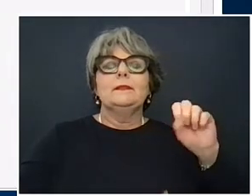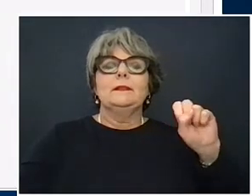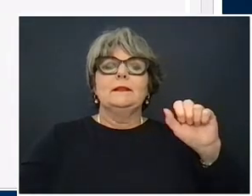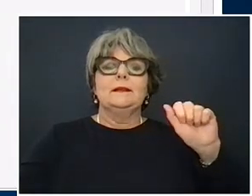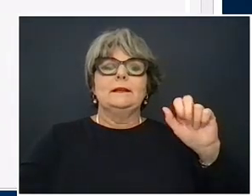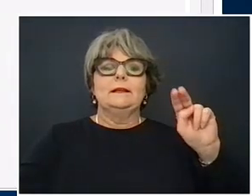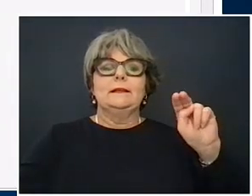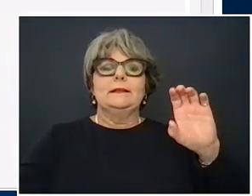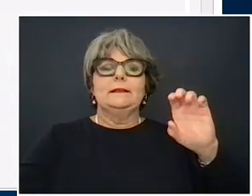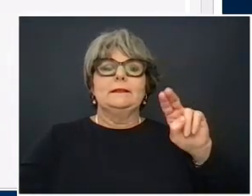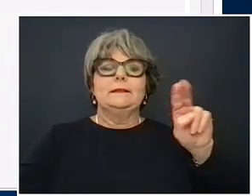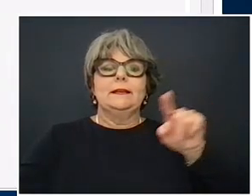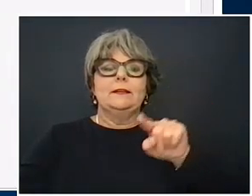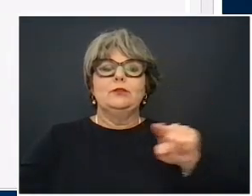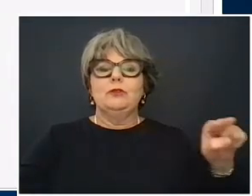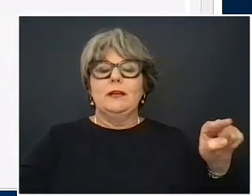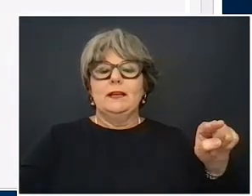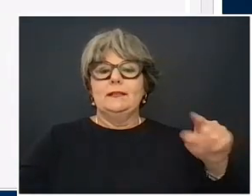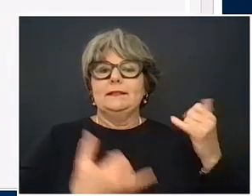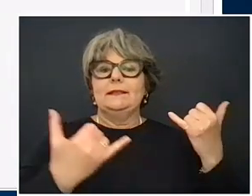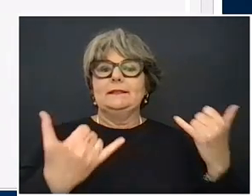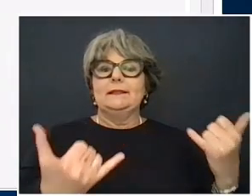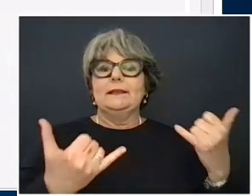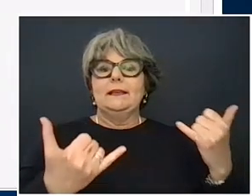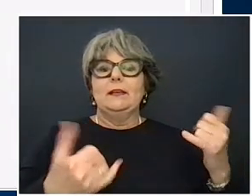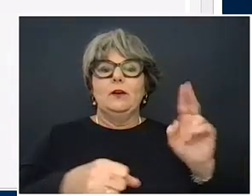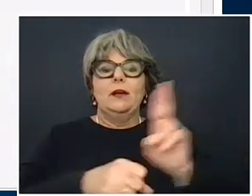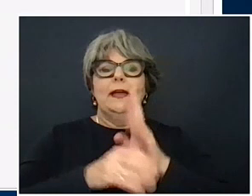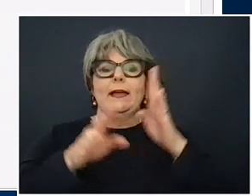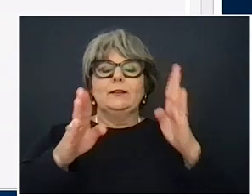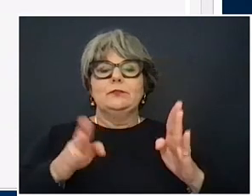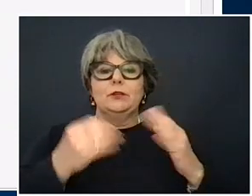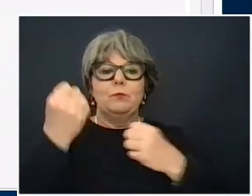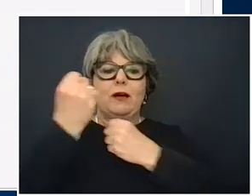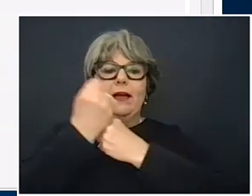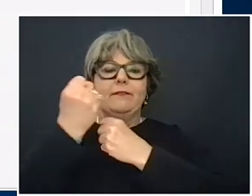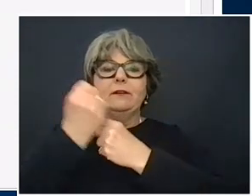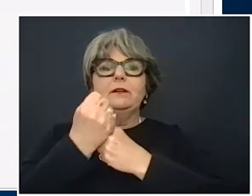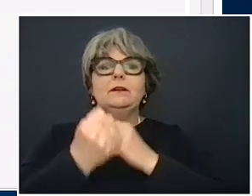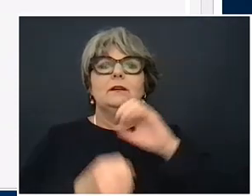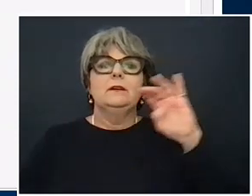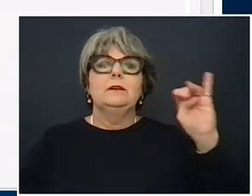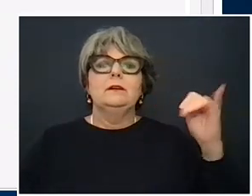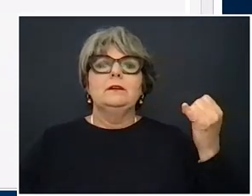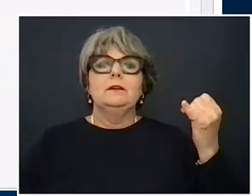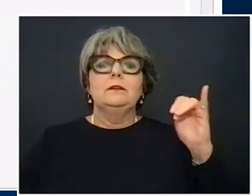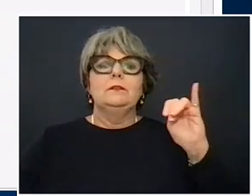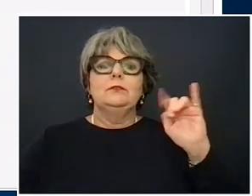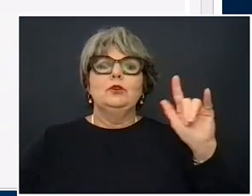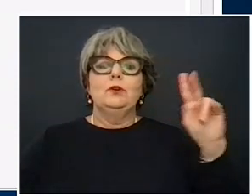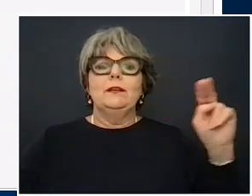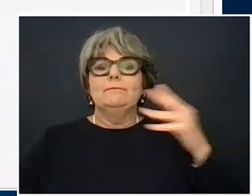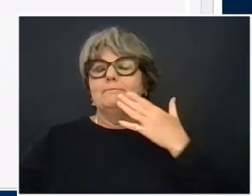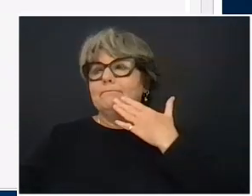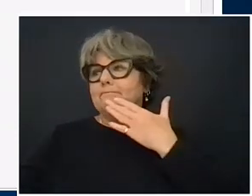rights organizations and consumer advocates. Next up is Jillian. Thanks. So first a question.